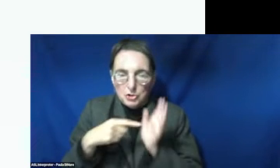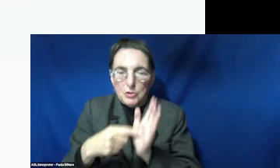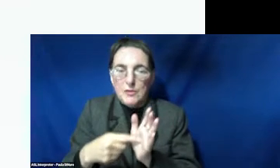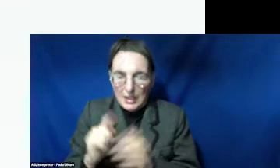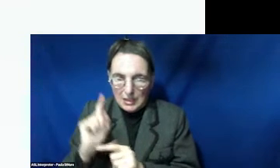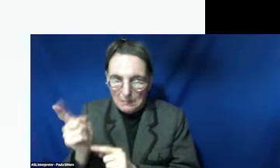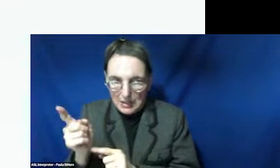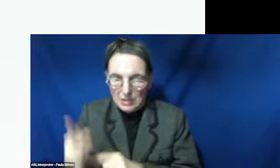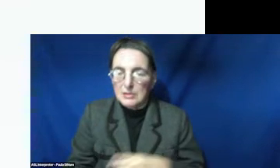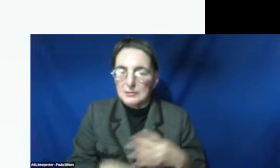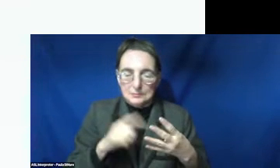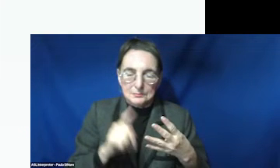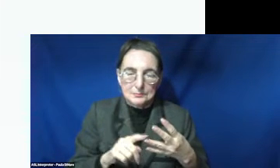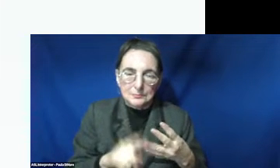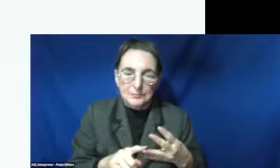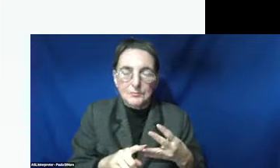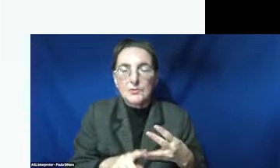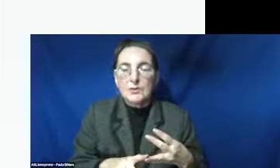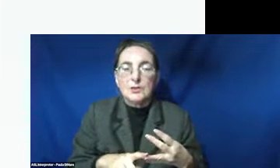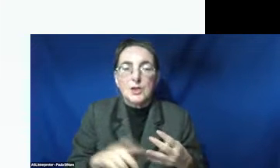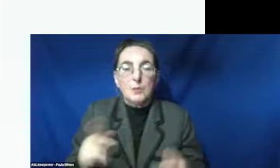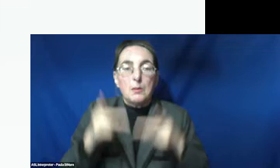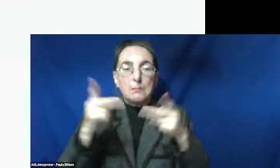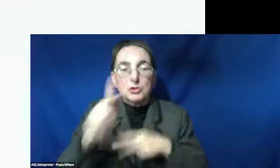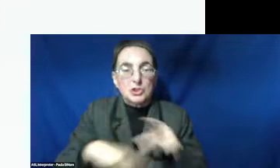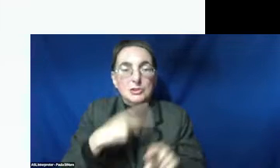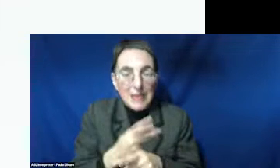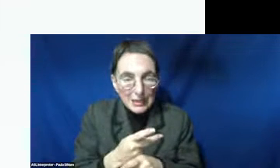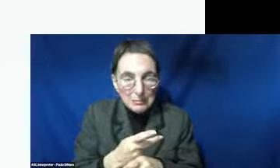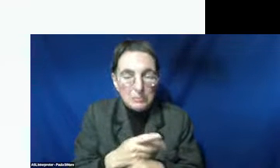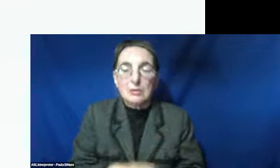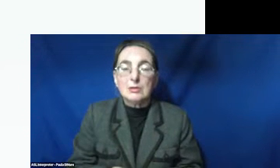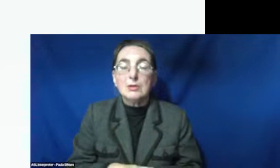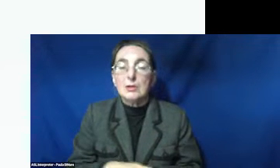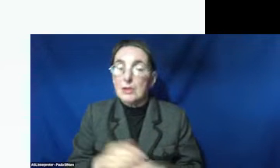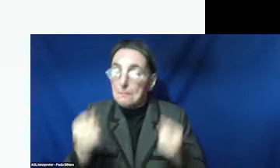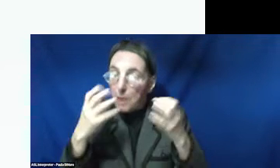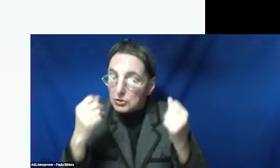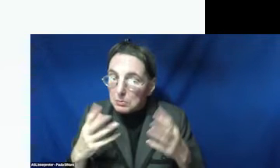Step 3 is your Proposal Type. So NSF has multiple proposal types. If you want to know all of them and what they are,